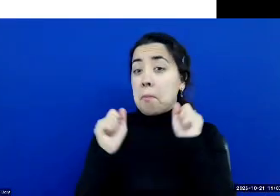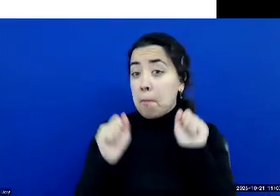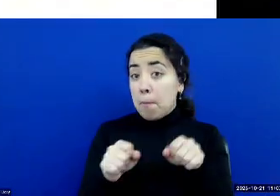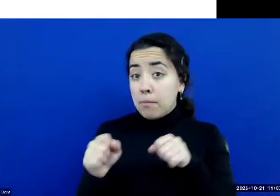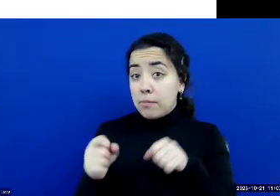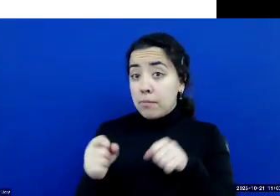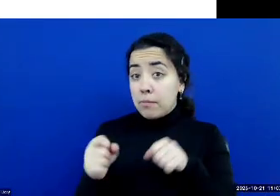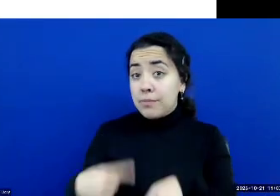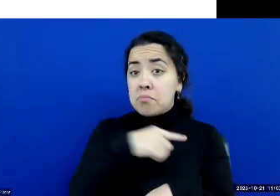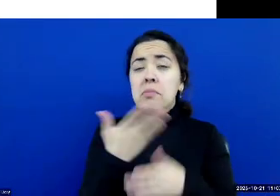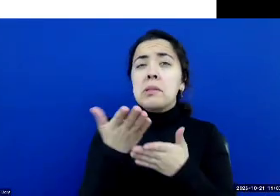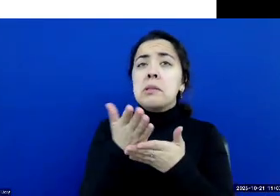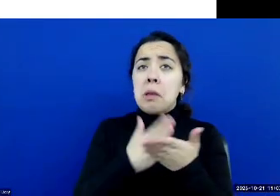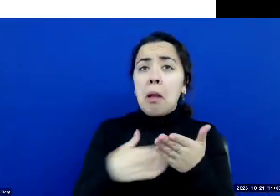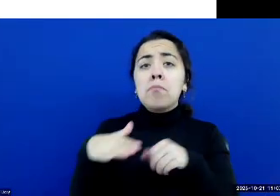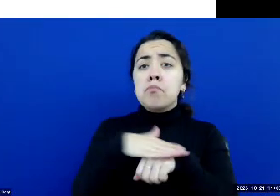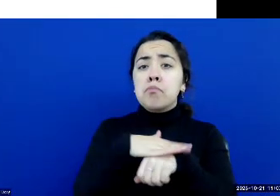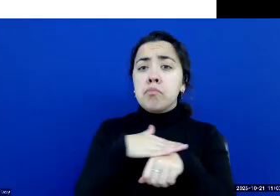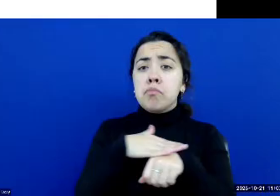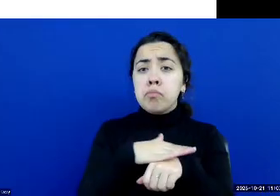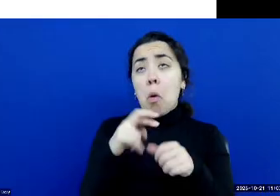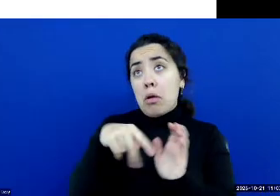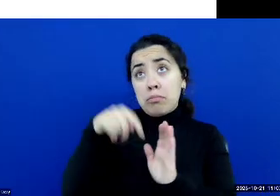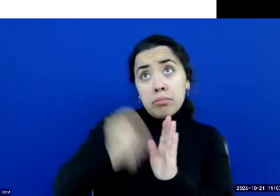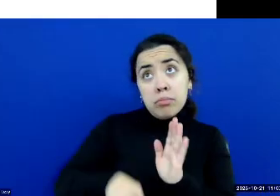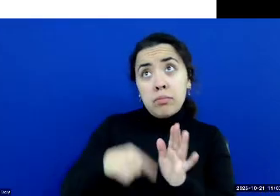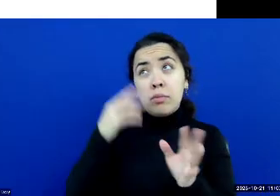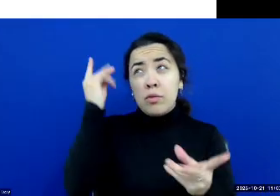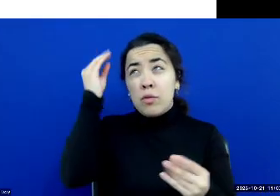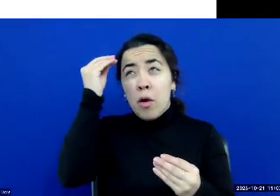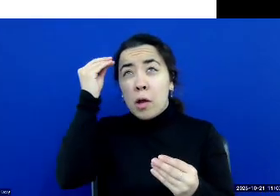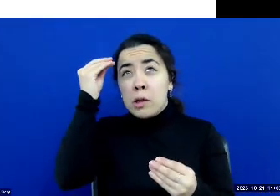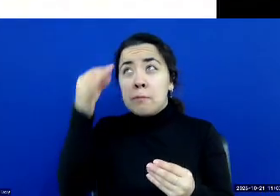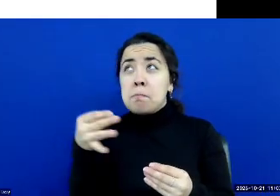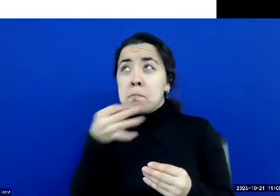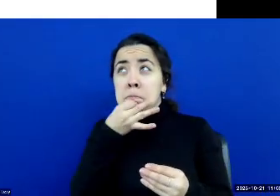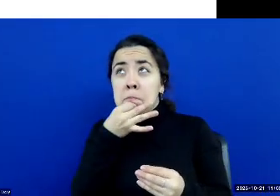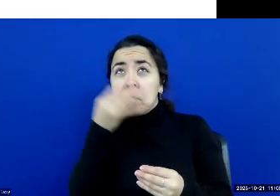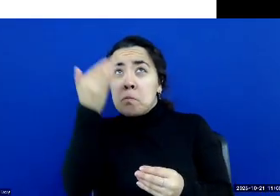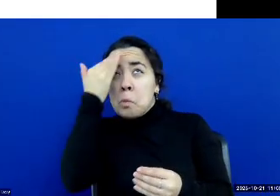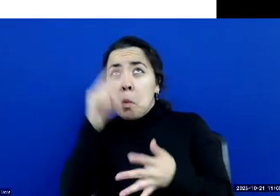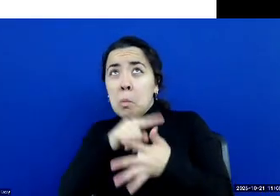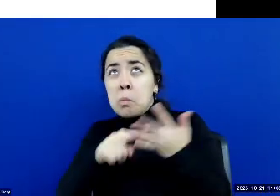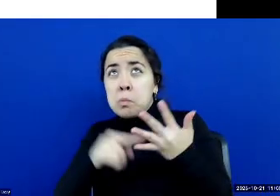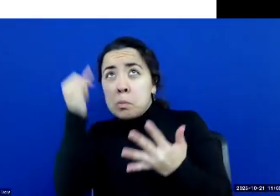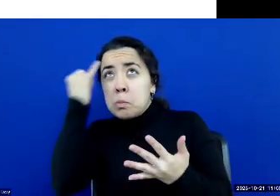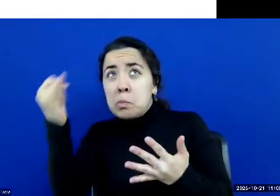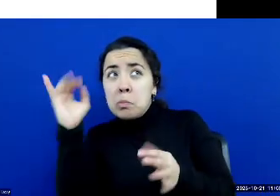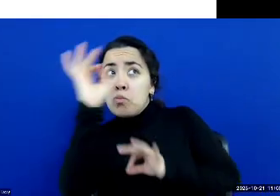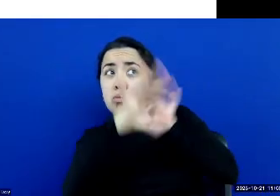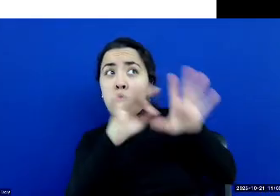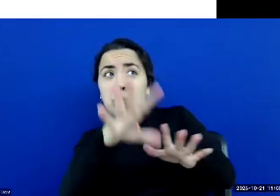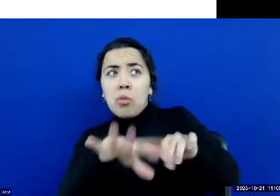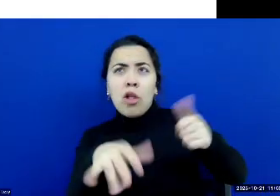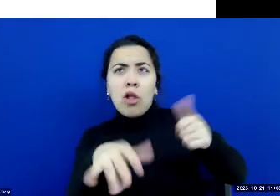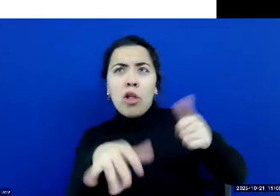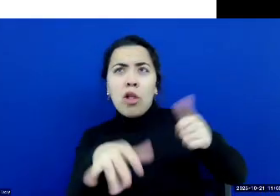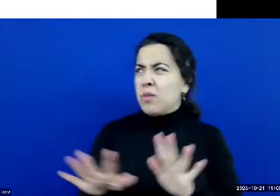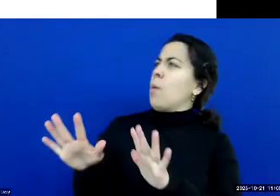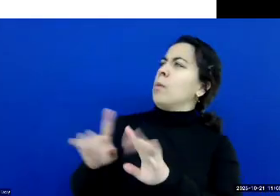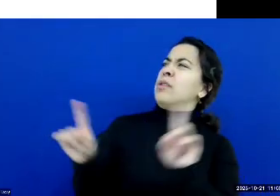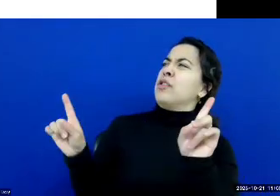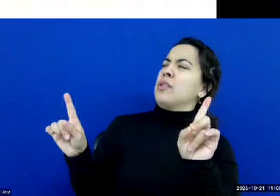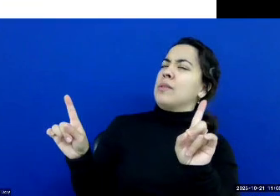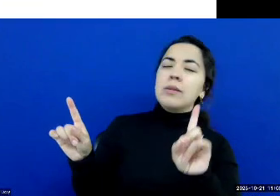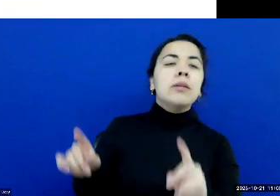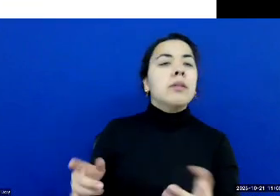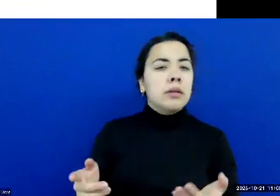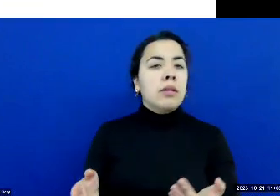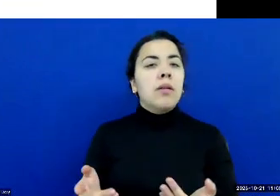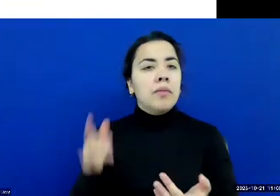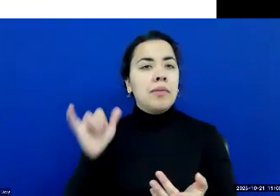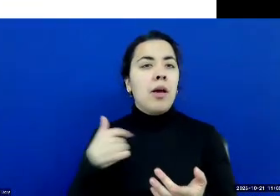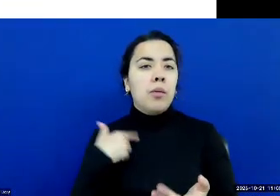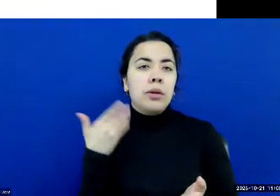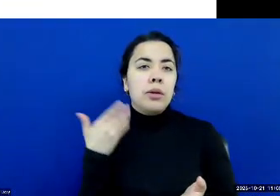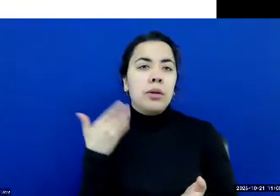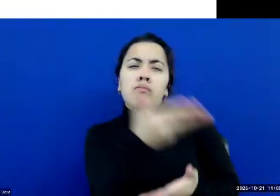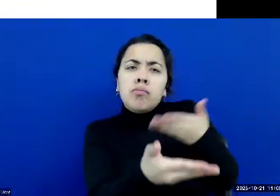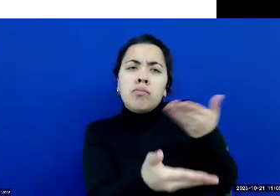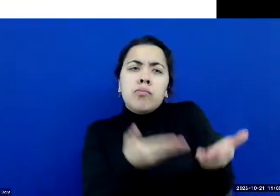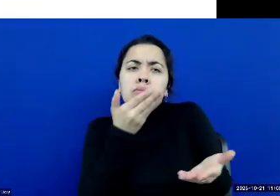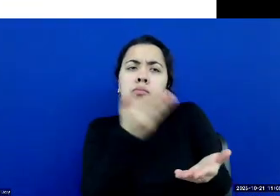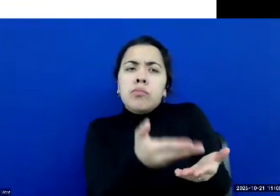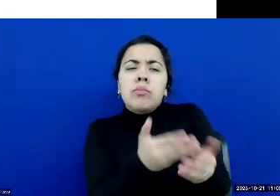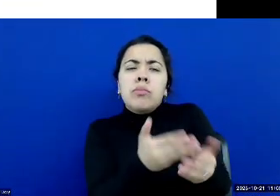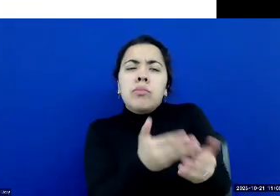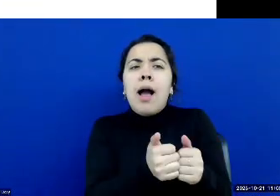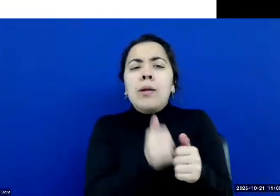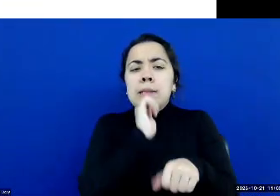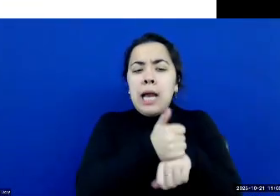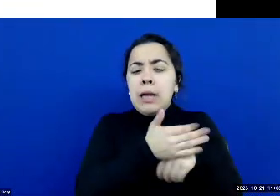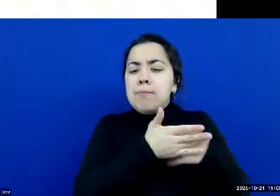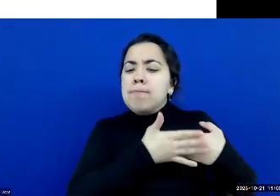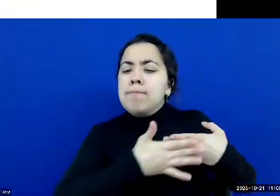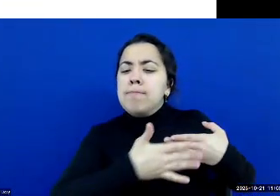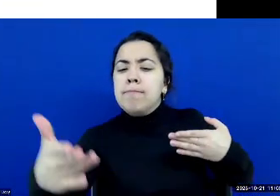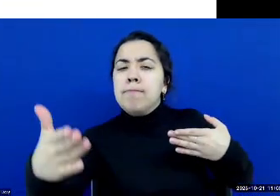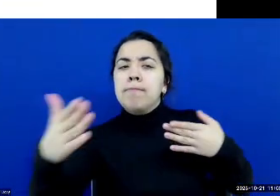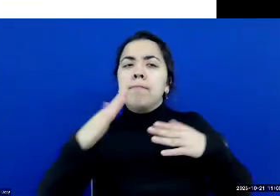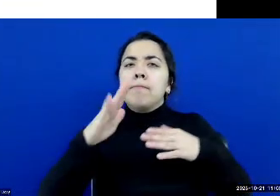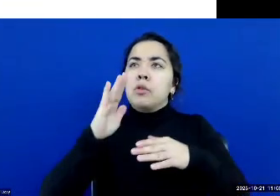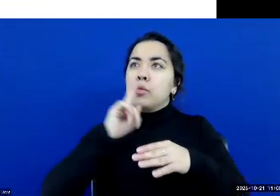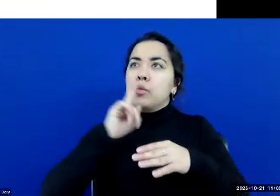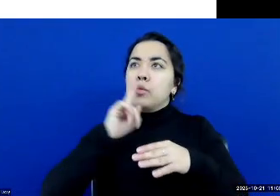Kathleen DeForest: may possess some knowledge and expertise and ideas that are different than what other people might know. So we can bring those to the table and make suggestions as to how to lay out that path, how to build that system.